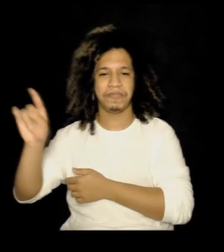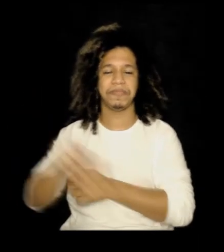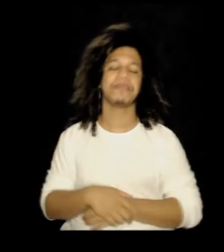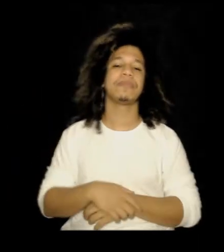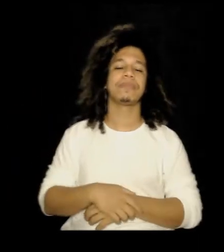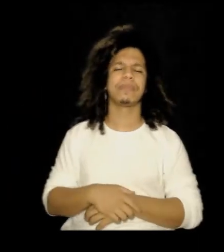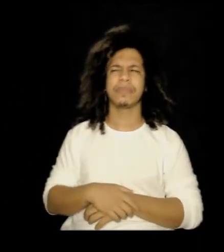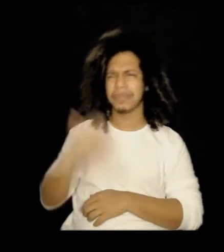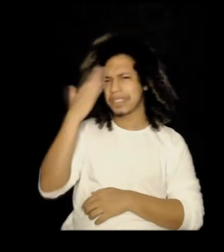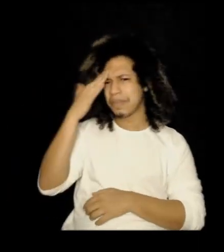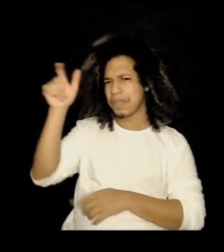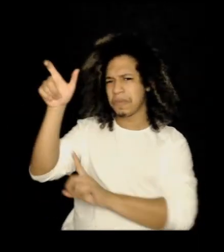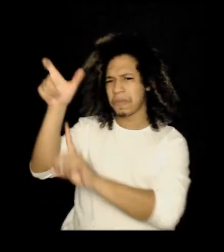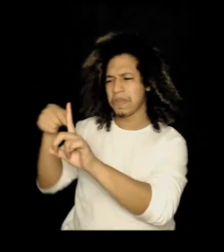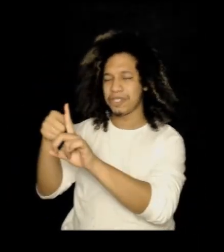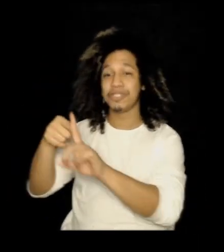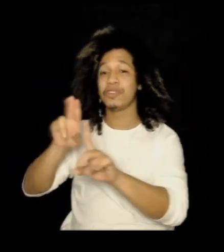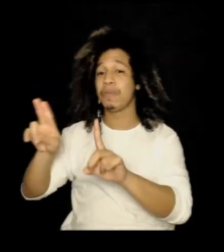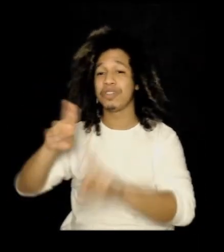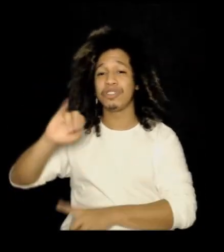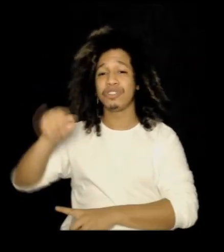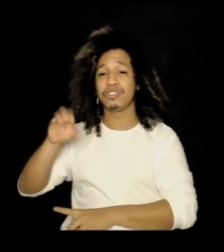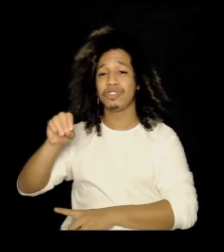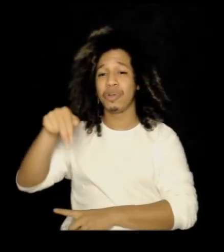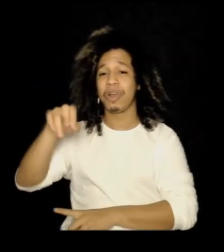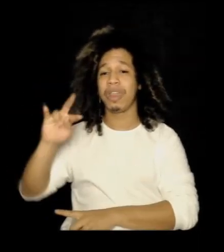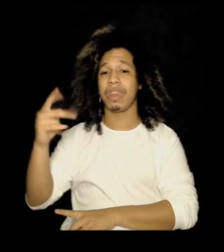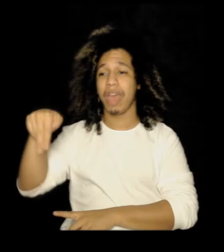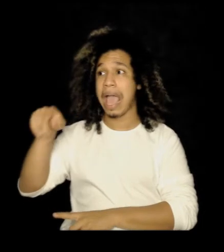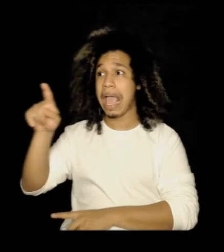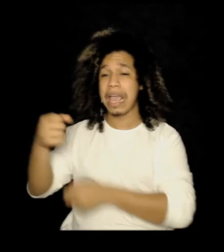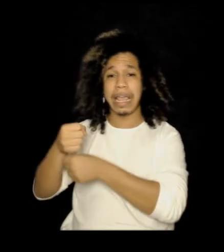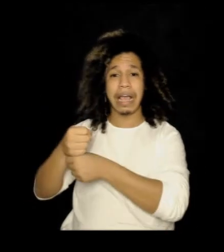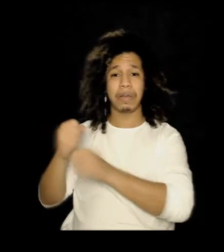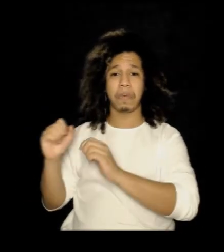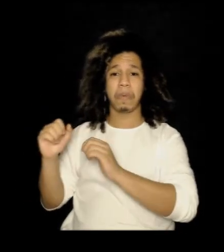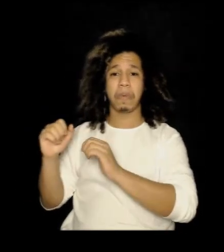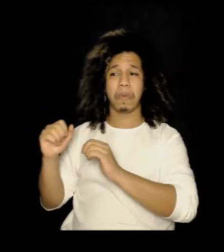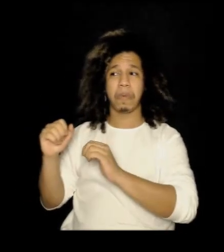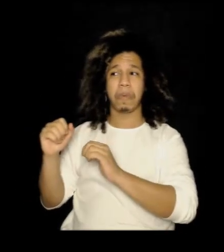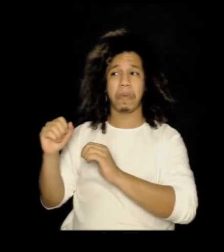Did you know that teacher Jonathan Ferreira is a UFPB alumni from the class of 2018, David?